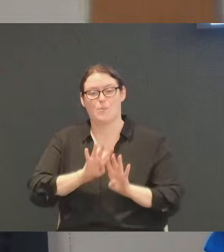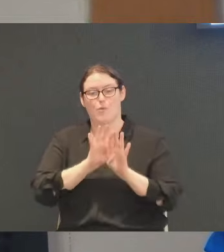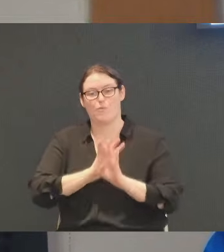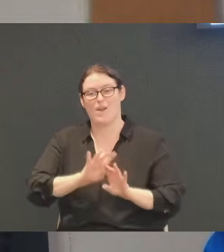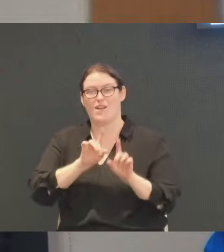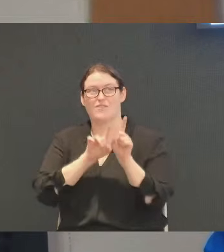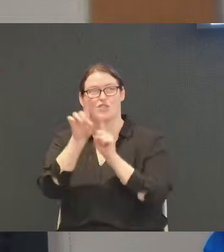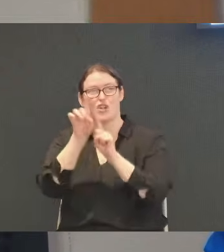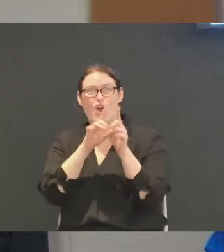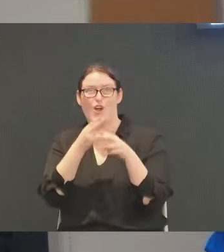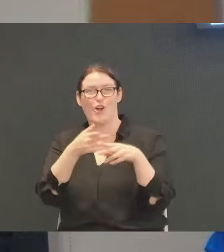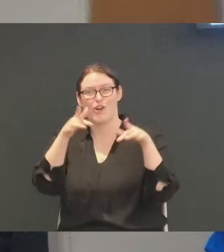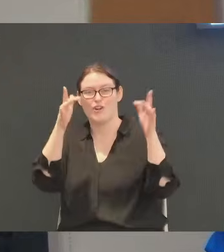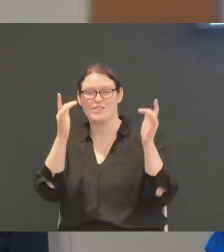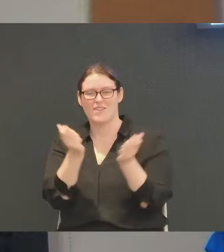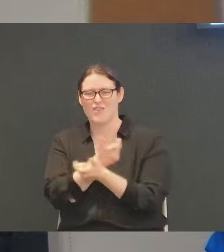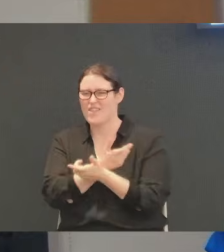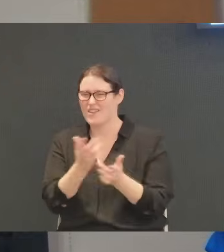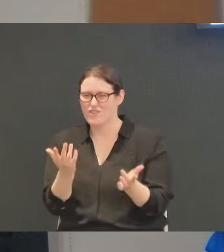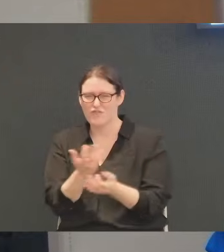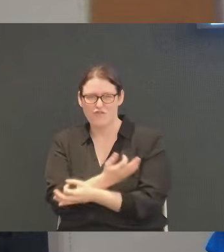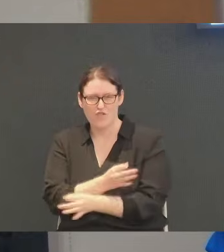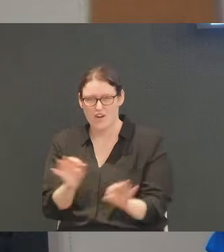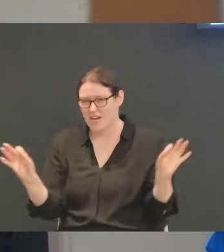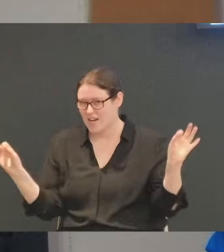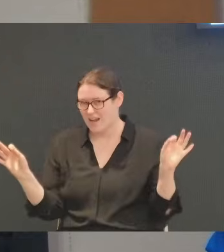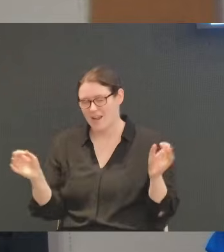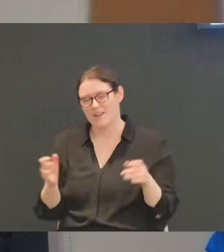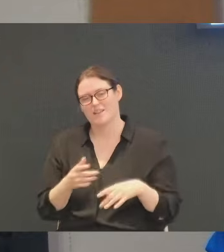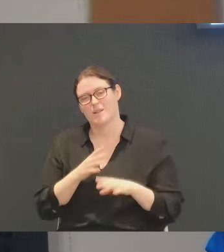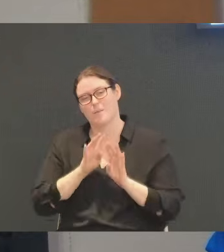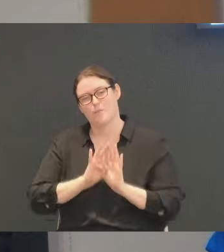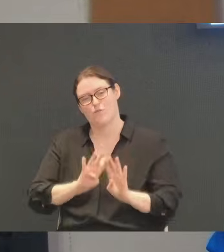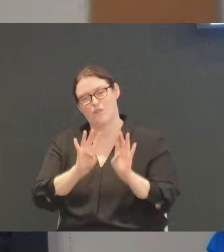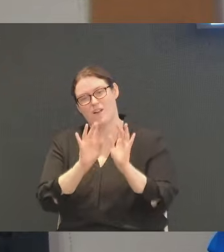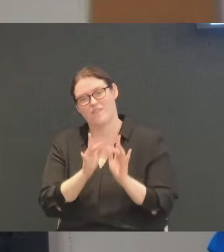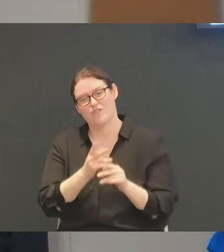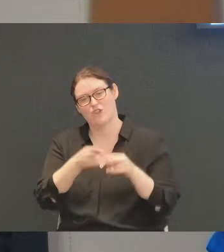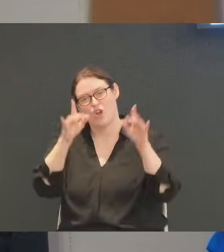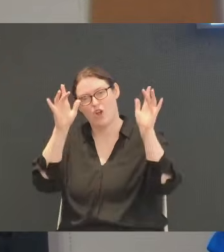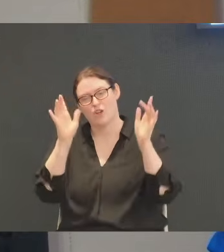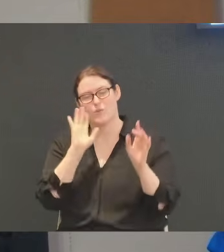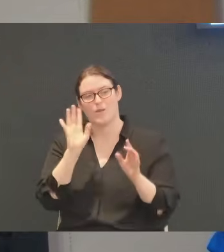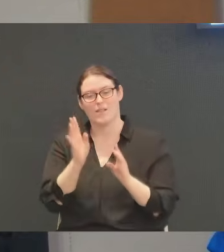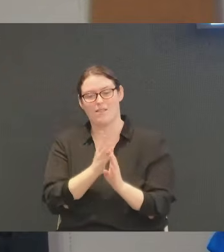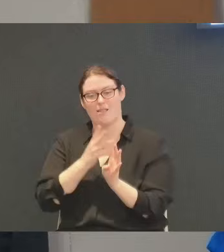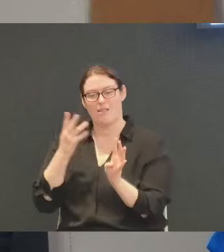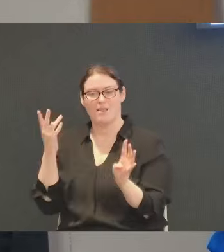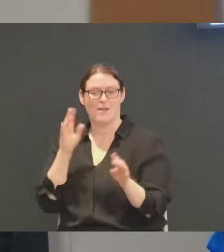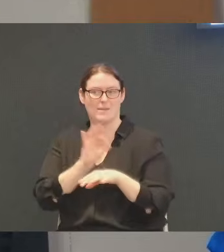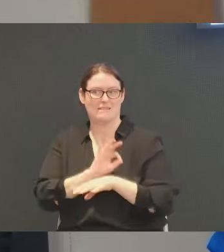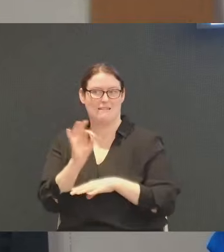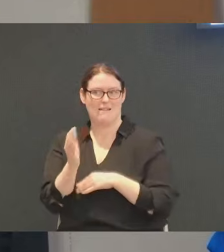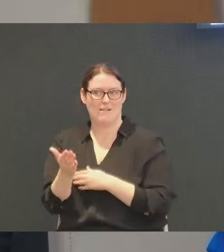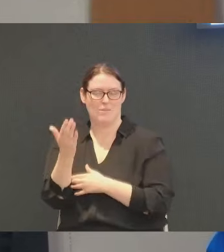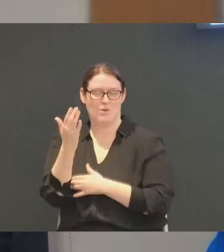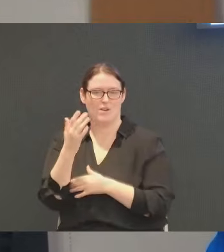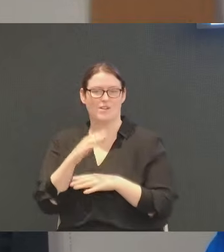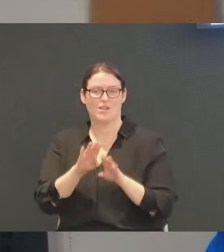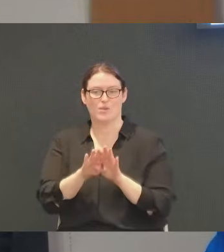thing is all free. And the Parade of Stars lineup is starting at 9 a.m. and doors open, I believe,